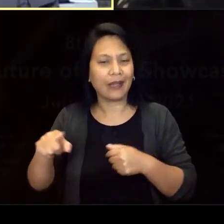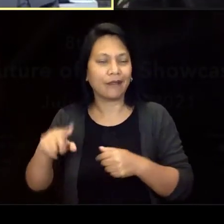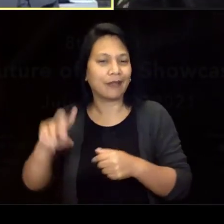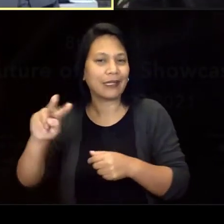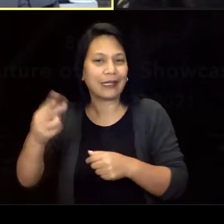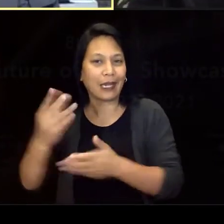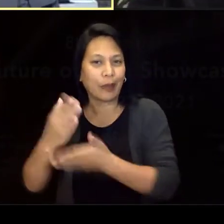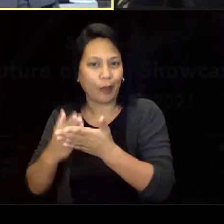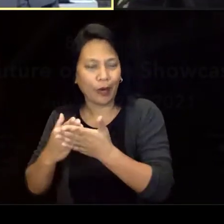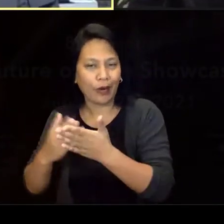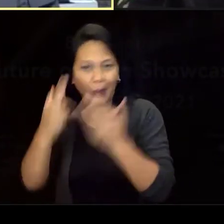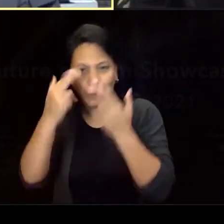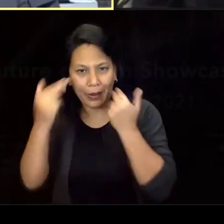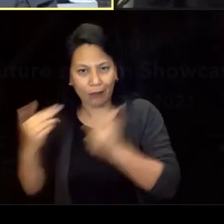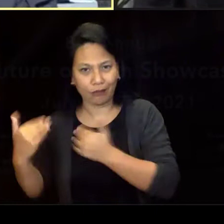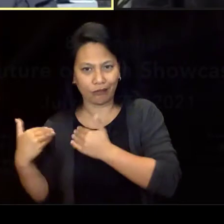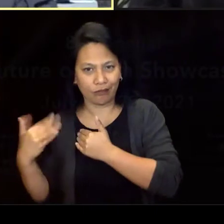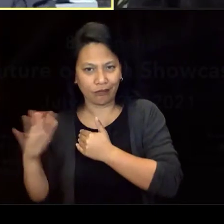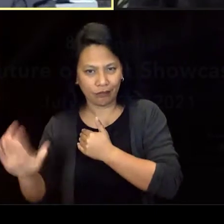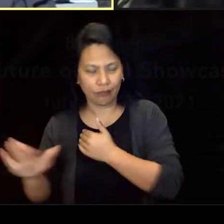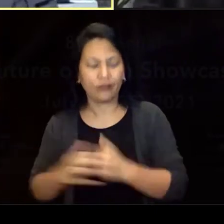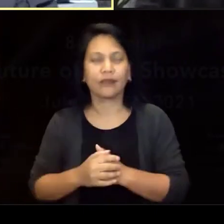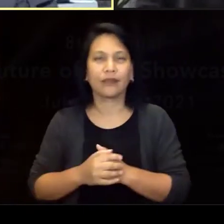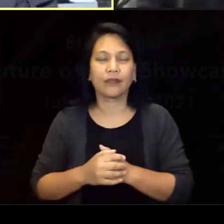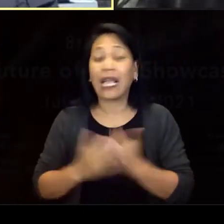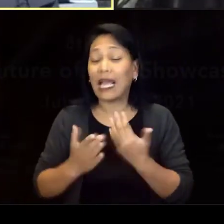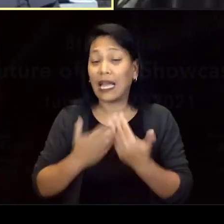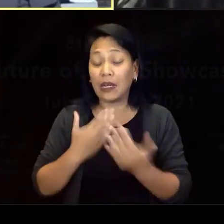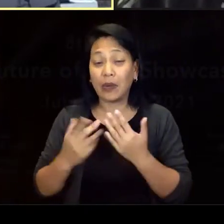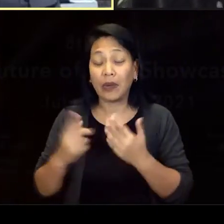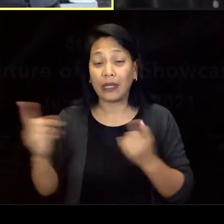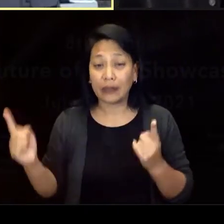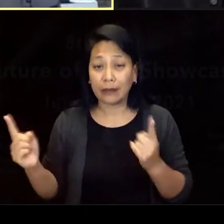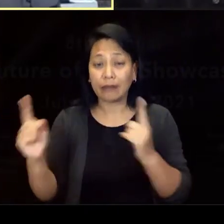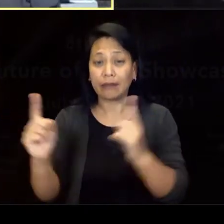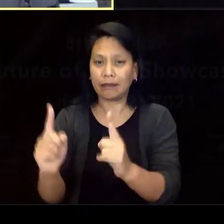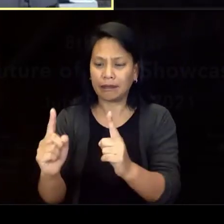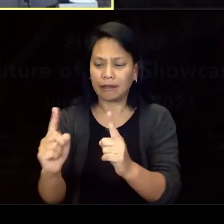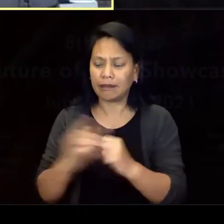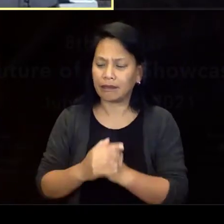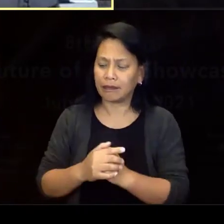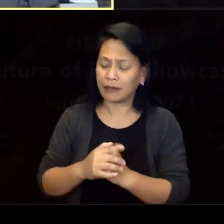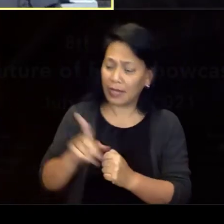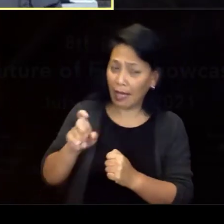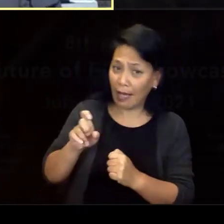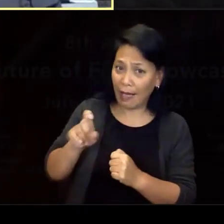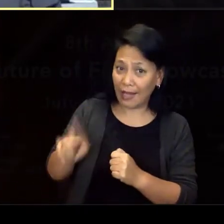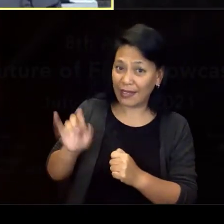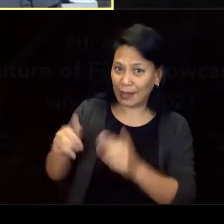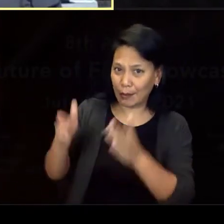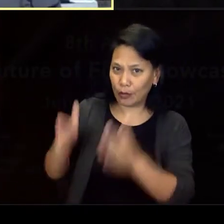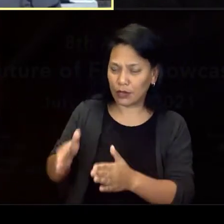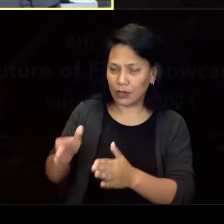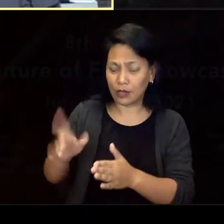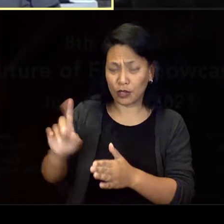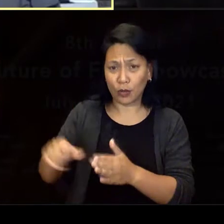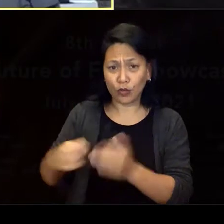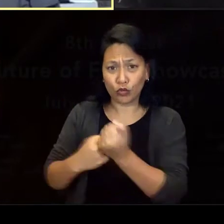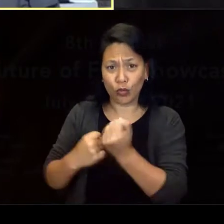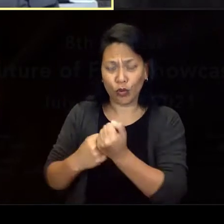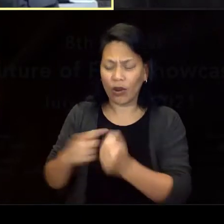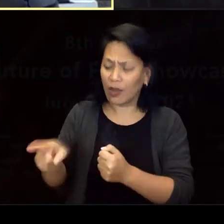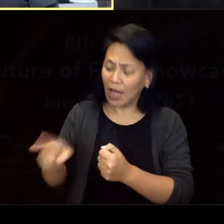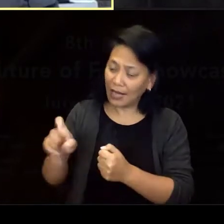And, So they came in and I was asking them to get the model ready.